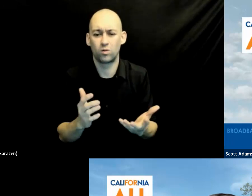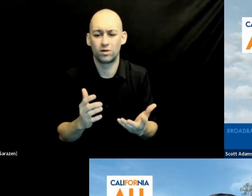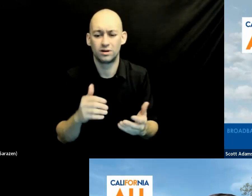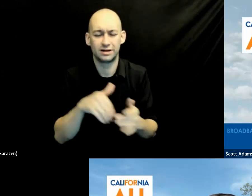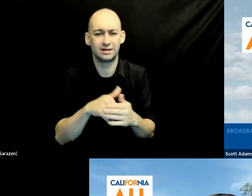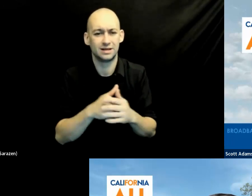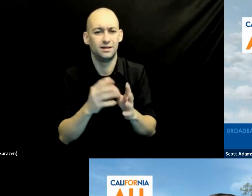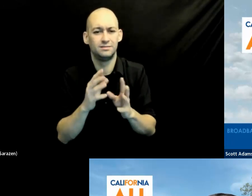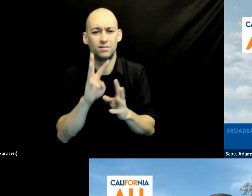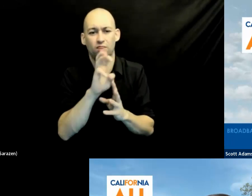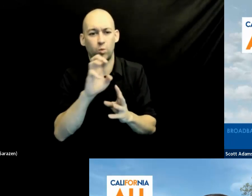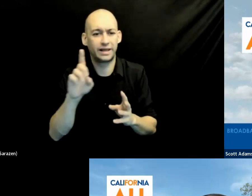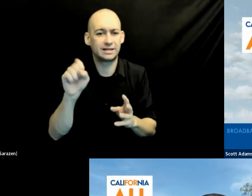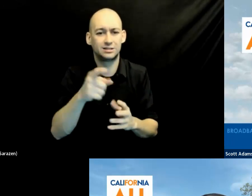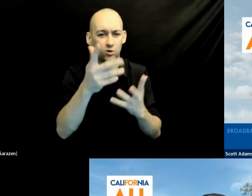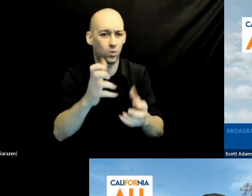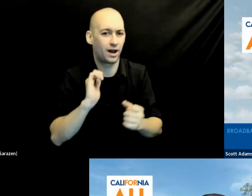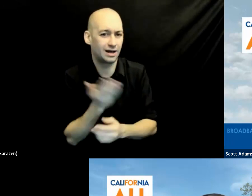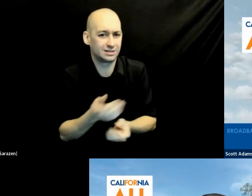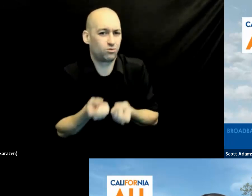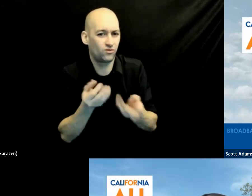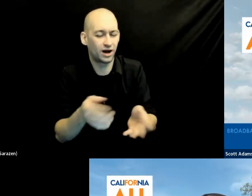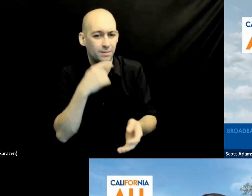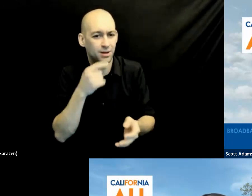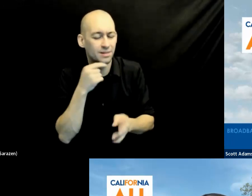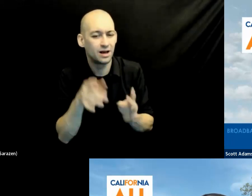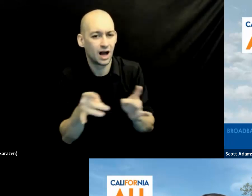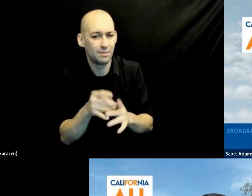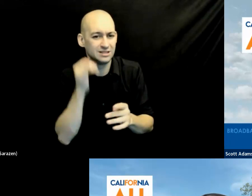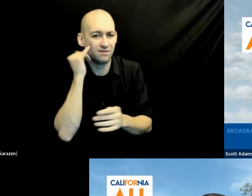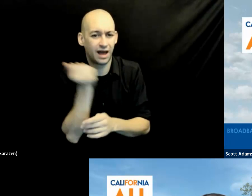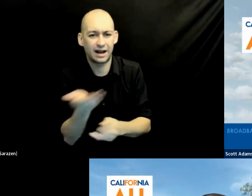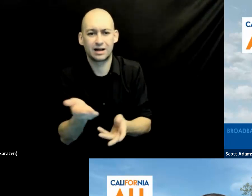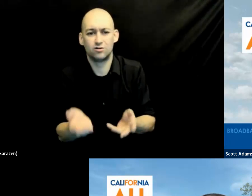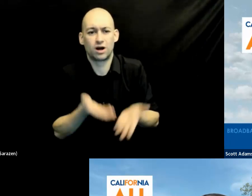you want us to provide our public comments? So if there's any recommendations that are included as